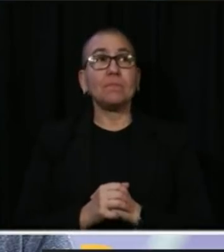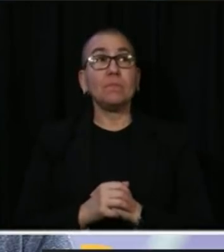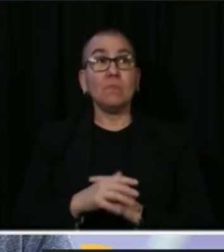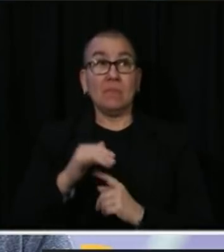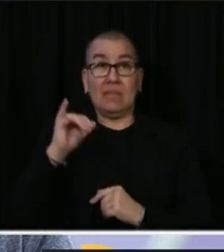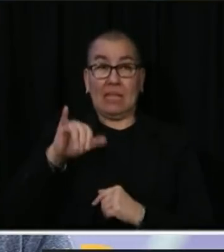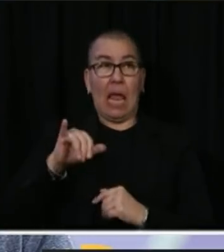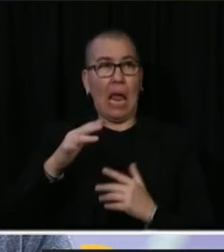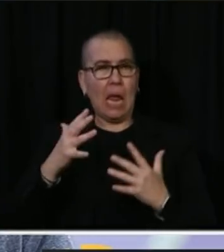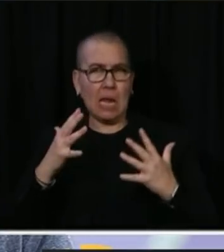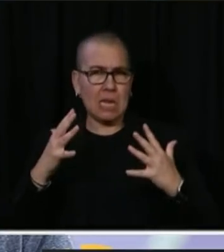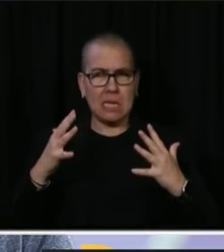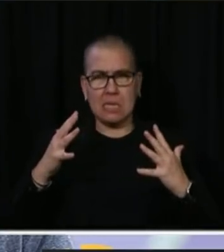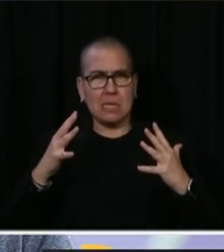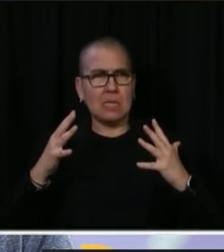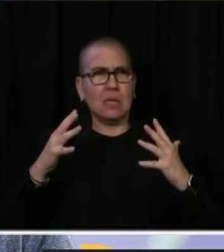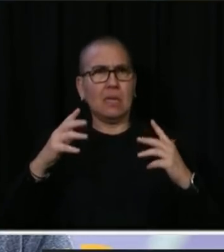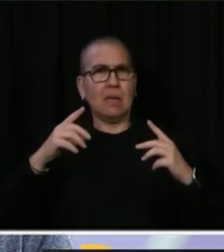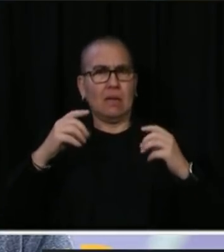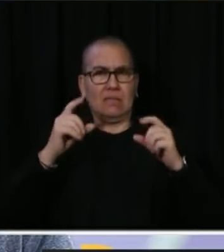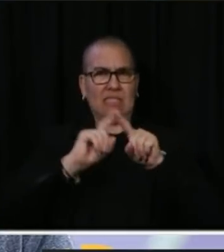EVERYONE THROUGH THIS. AT THE BEGINNING OF THE PANDEMIC, WE KNEW LITTLE ABOUT